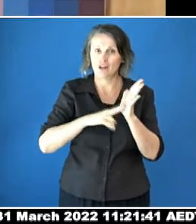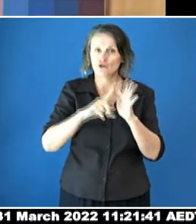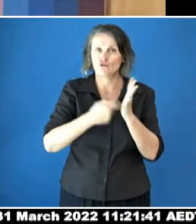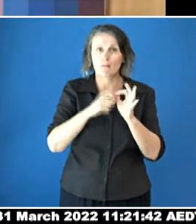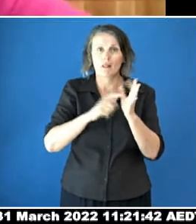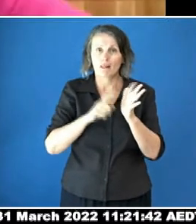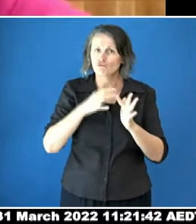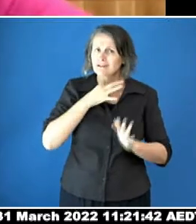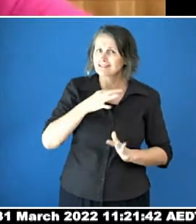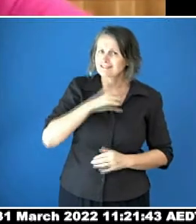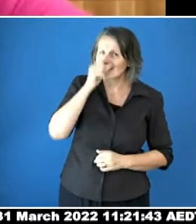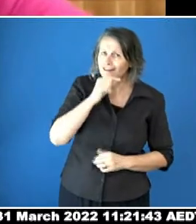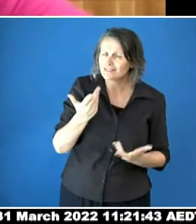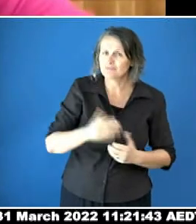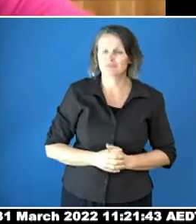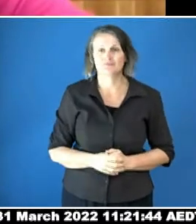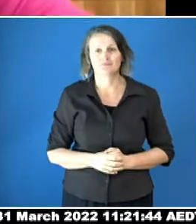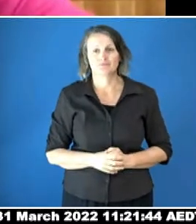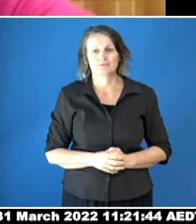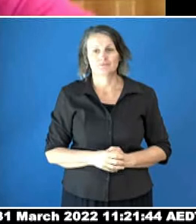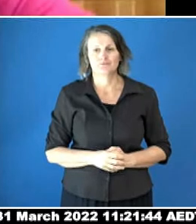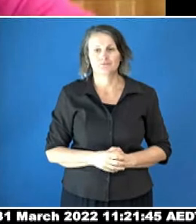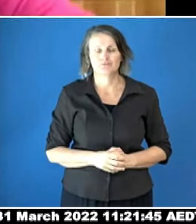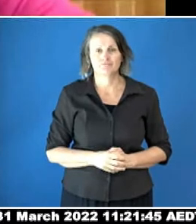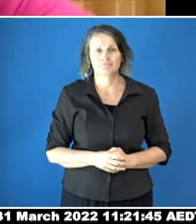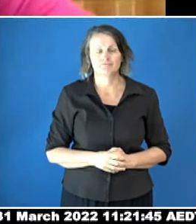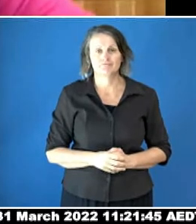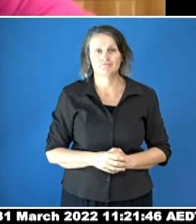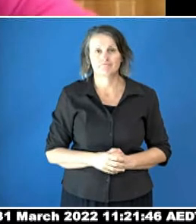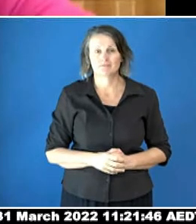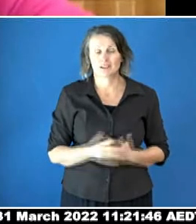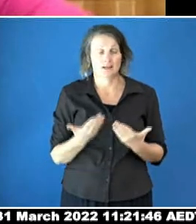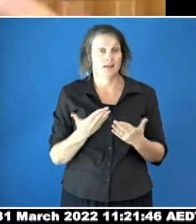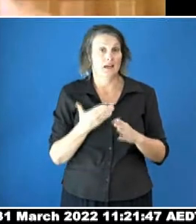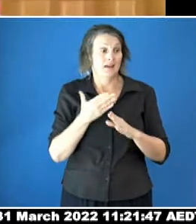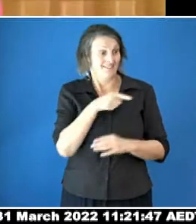Before Niky went to that respite centre, did you have any concerns about what